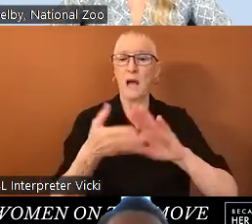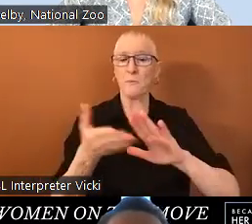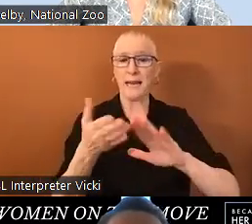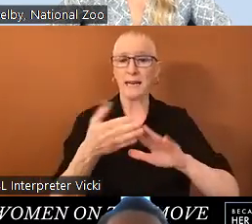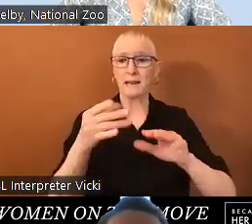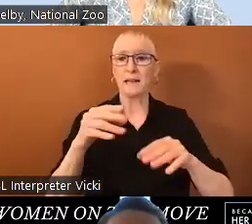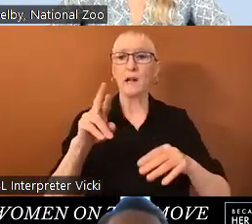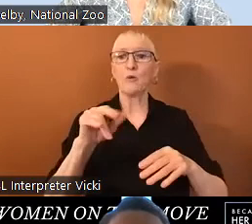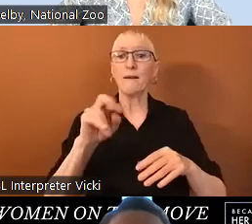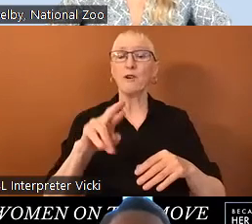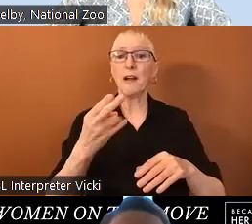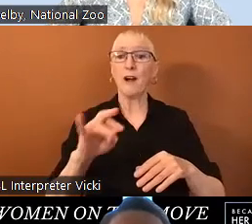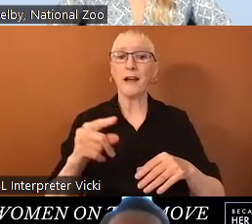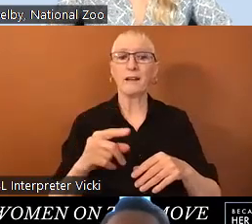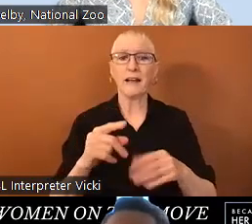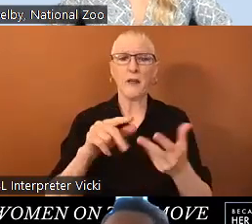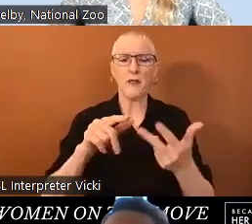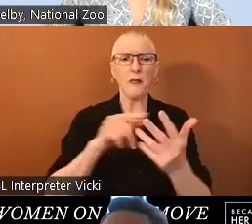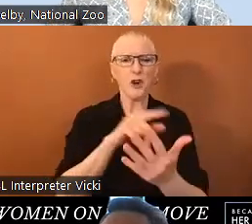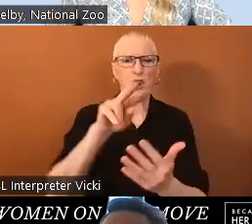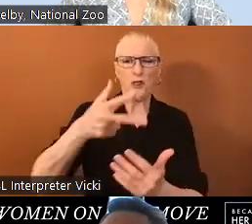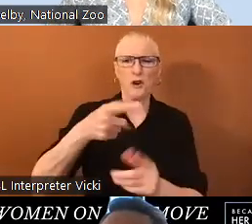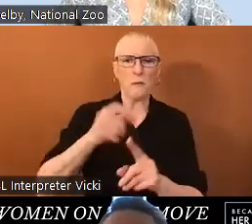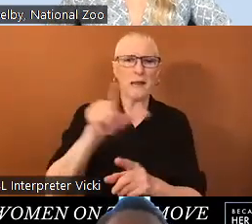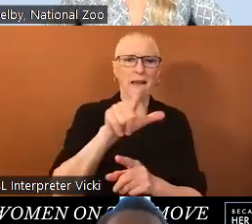we're using like the kind of the third one from the left, that smaller one with the little white